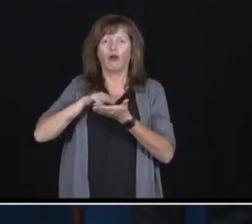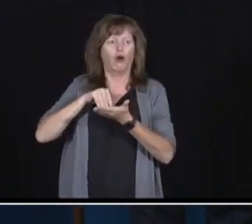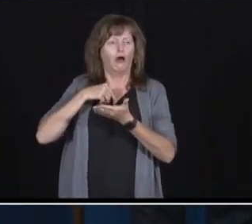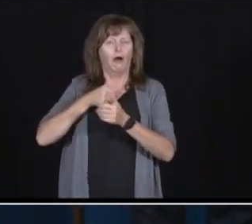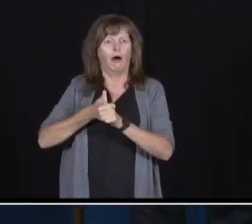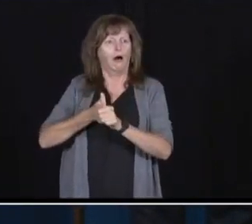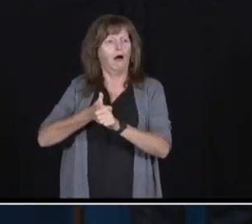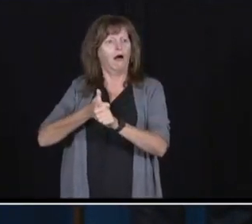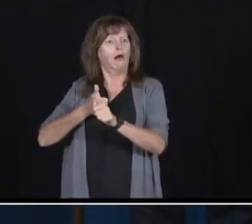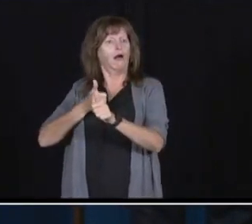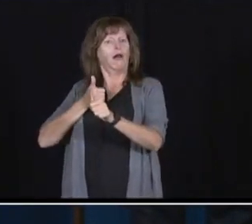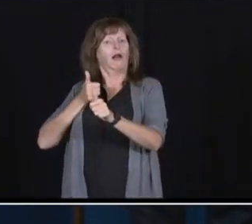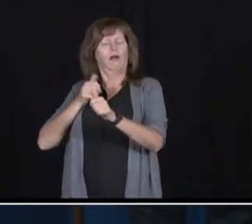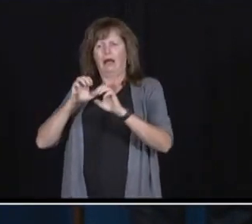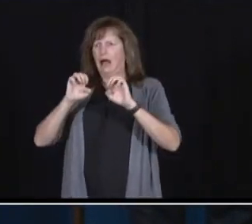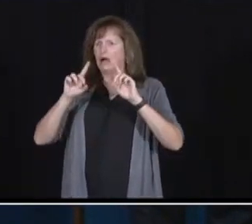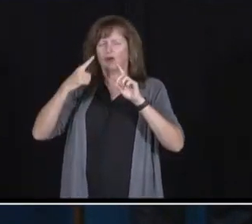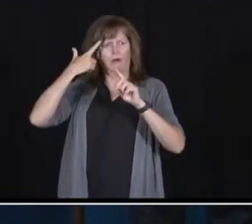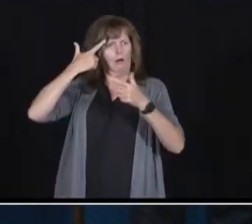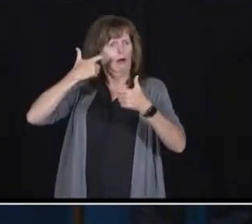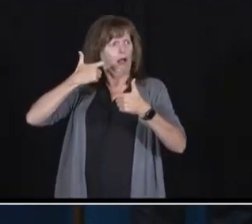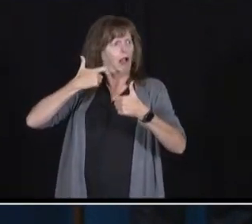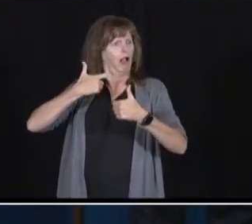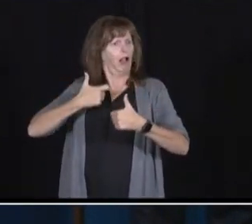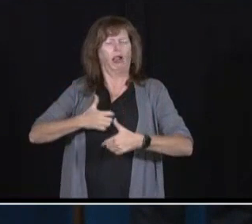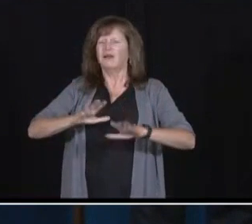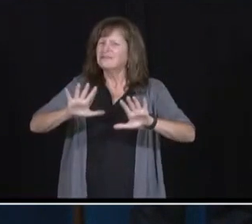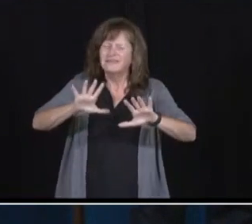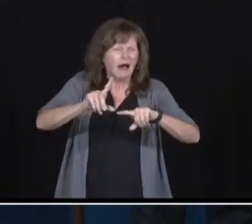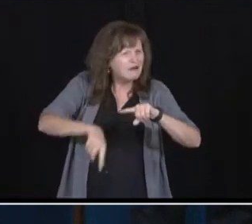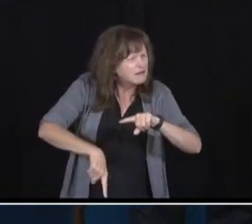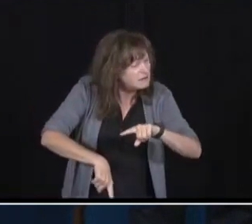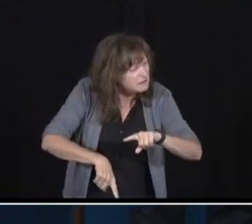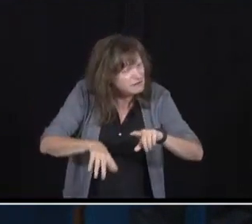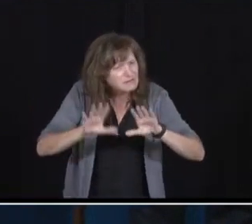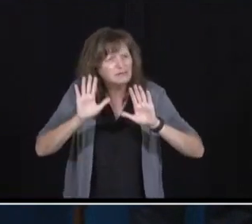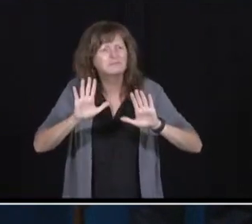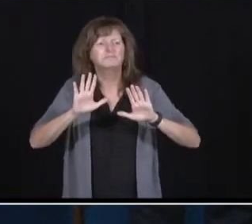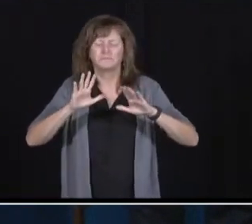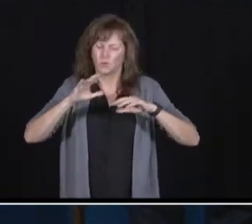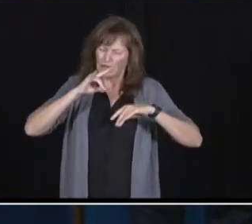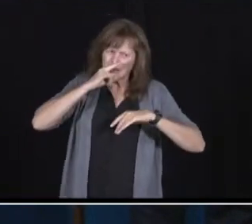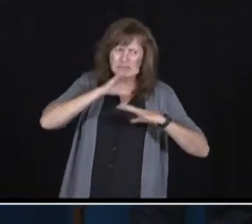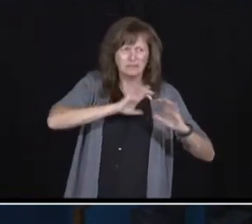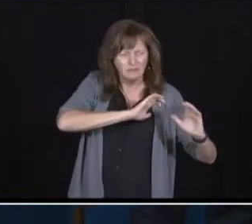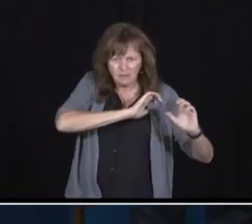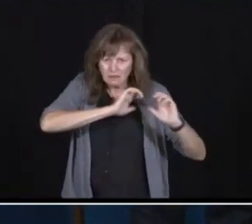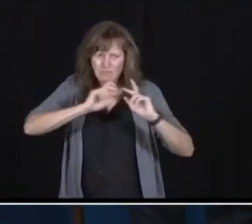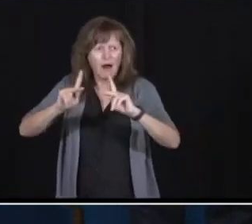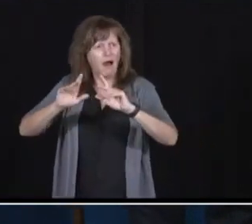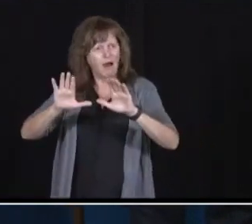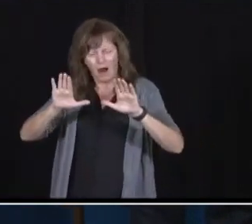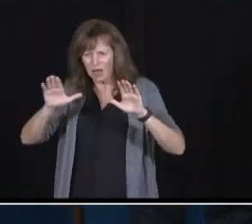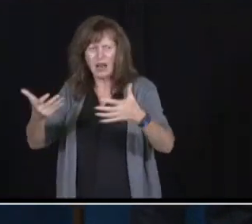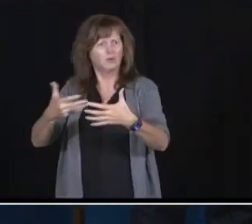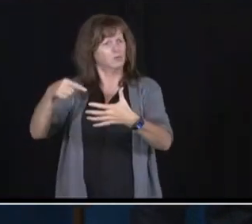children's education. That is why I want our kids back in the classroom where they belong.